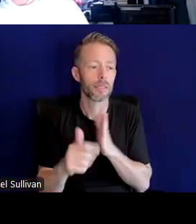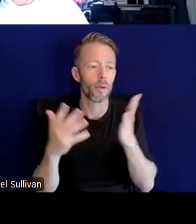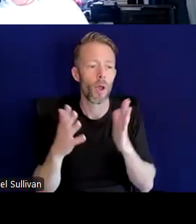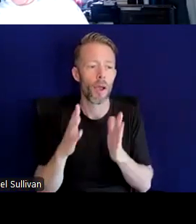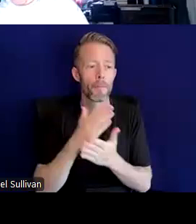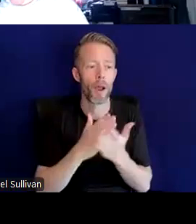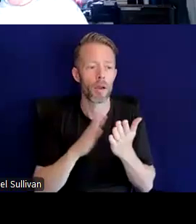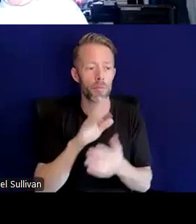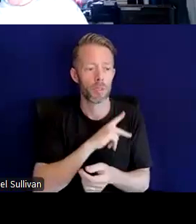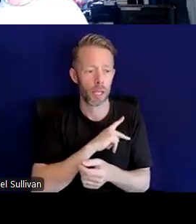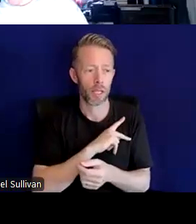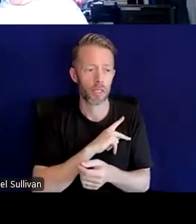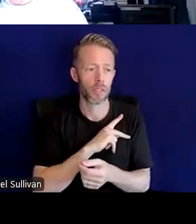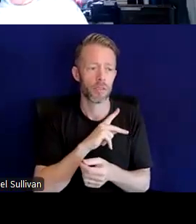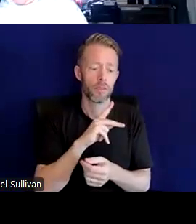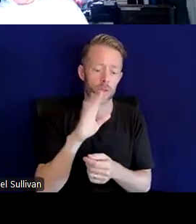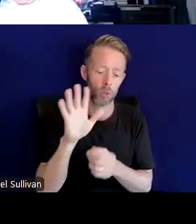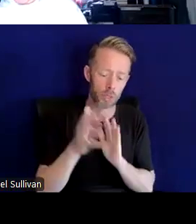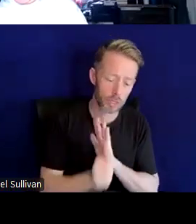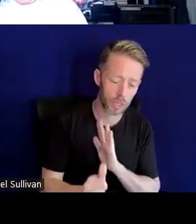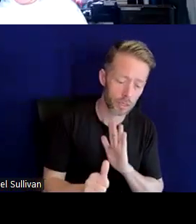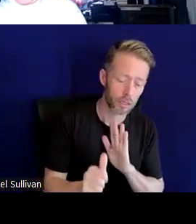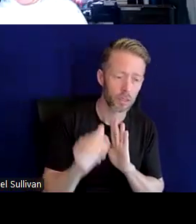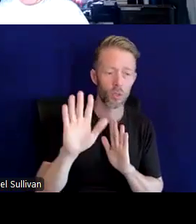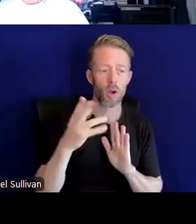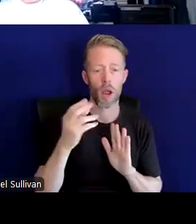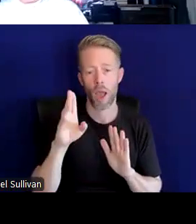other parts of your personality and your skill set and your